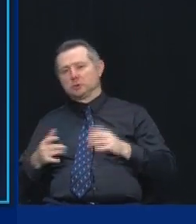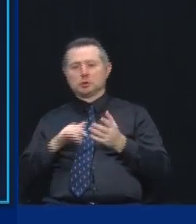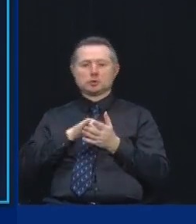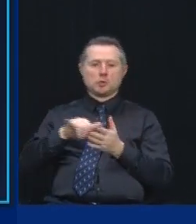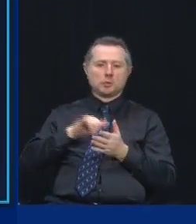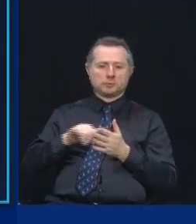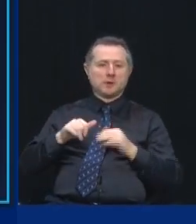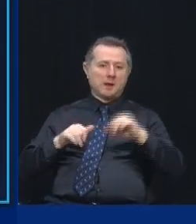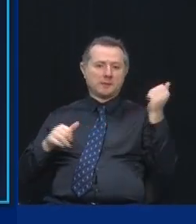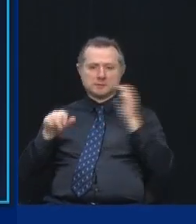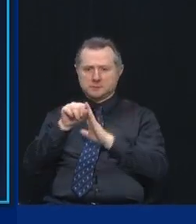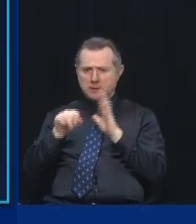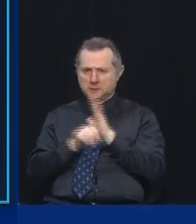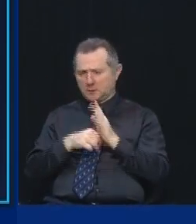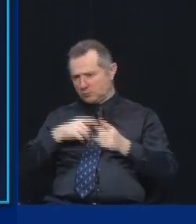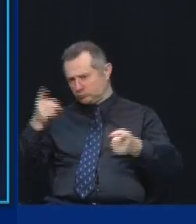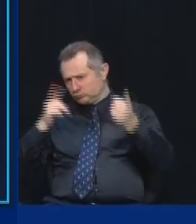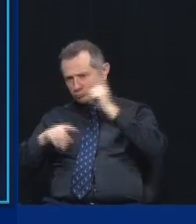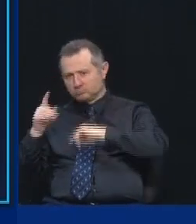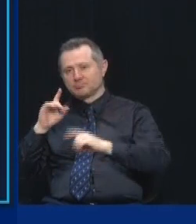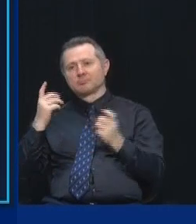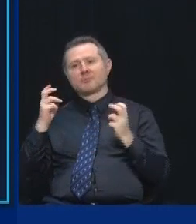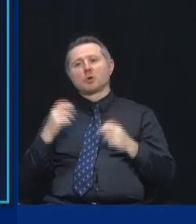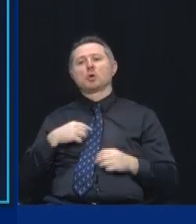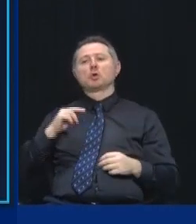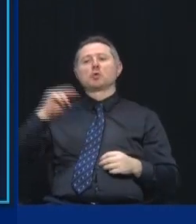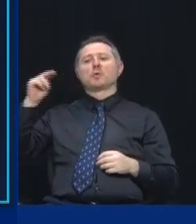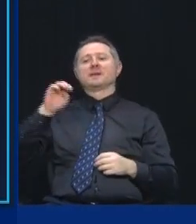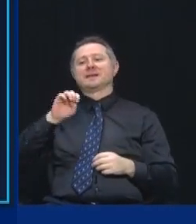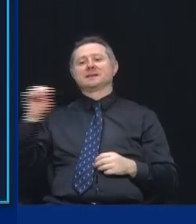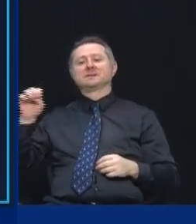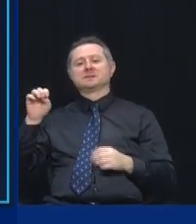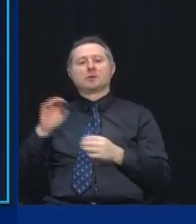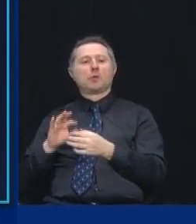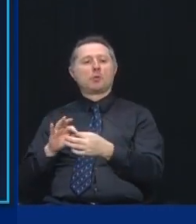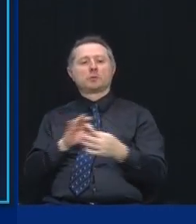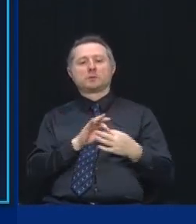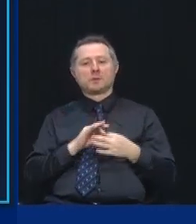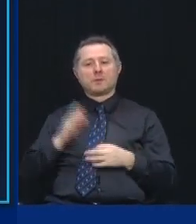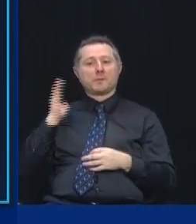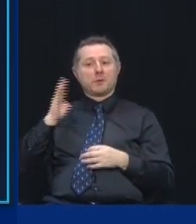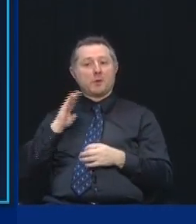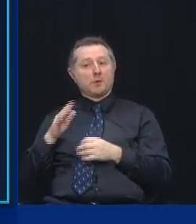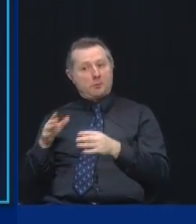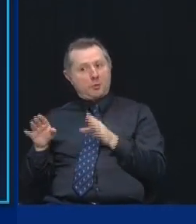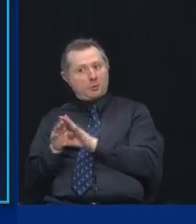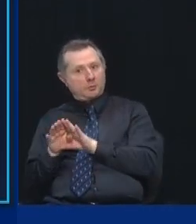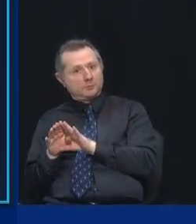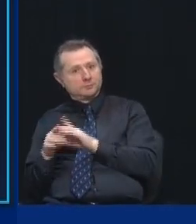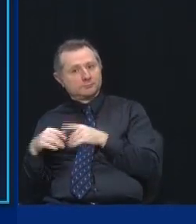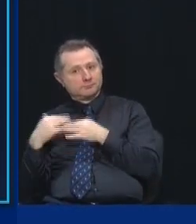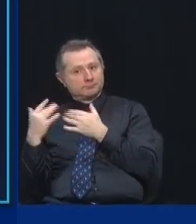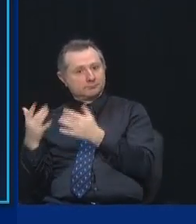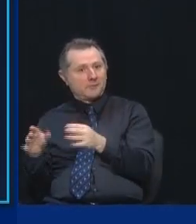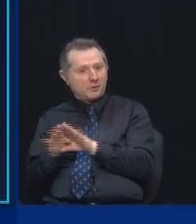SUFFOLK. OTHERWISE, YOU JUST SHOP LOCALE. MAKES NO SENSE. SO, WE WORK WITH NEW JERSEY,